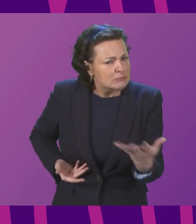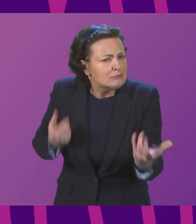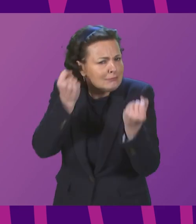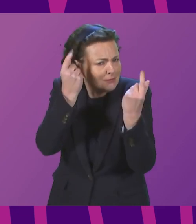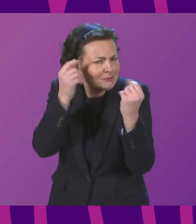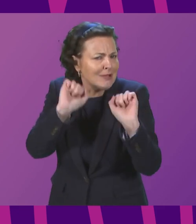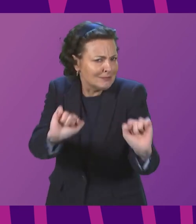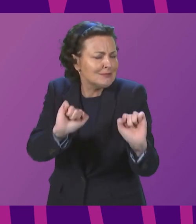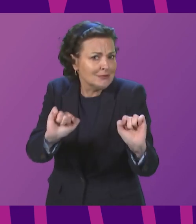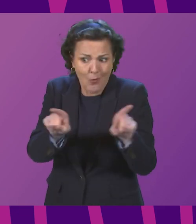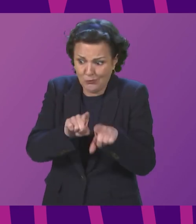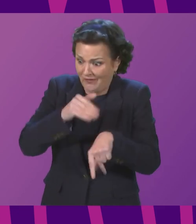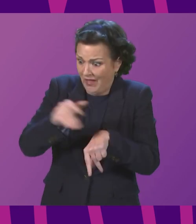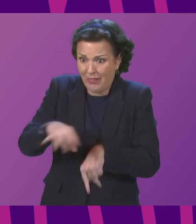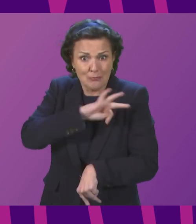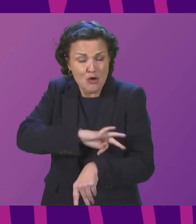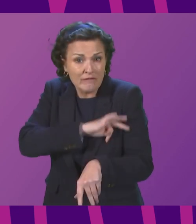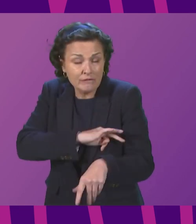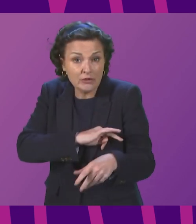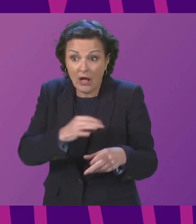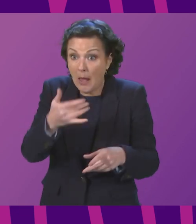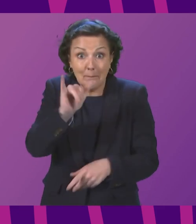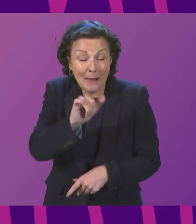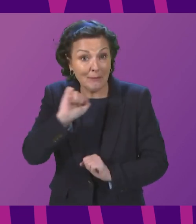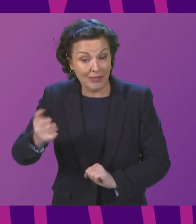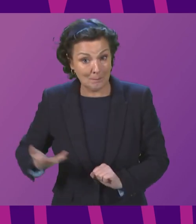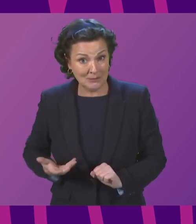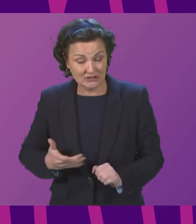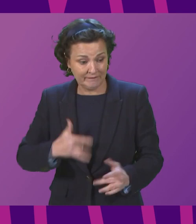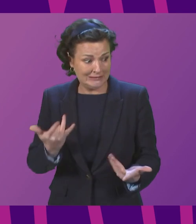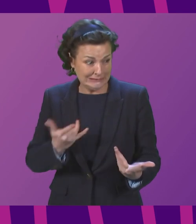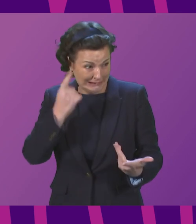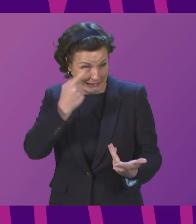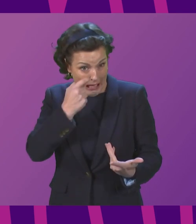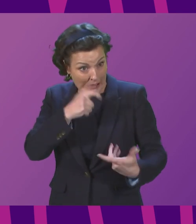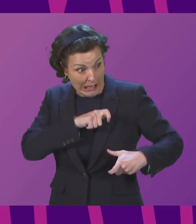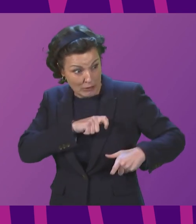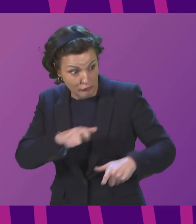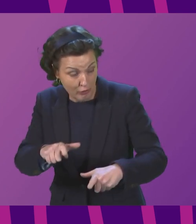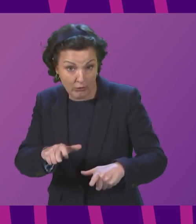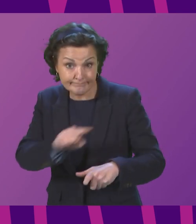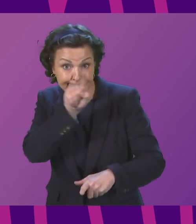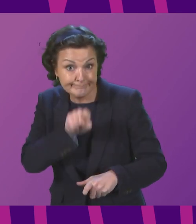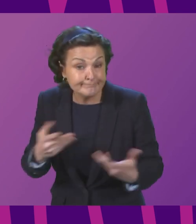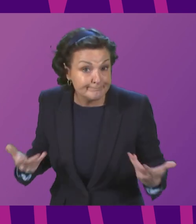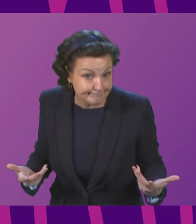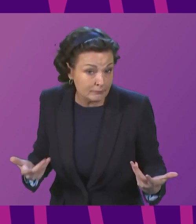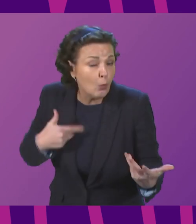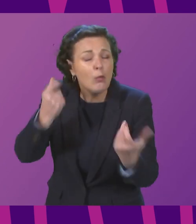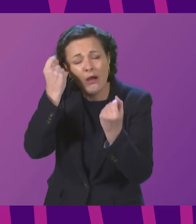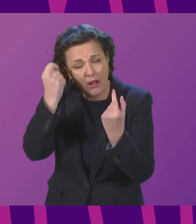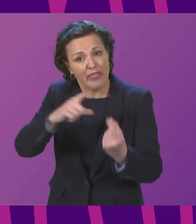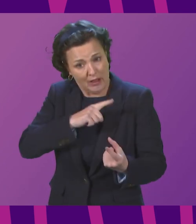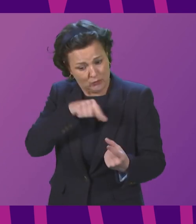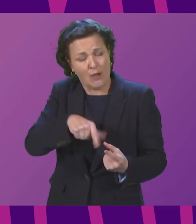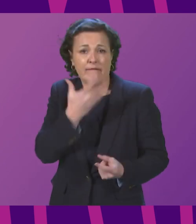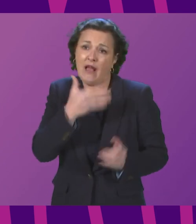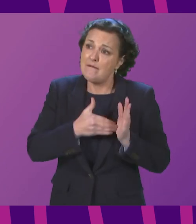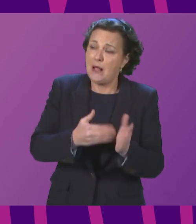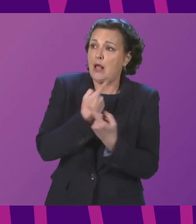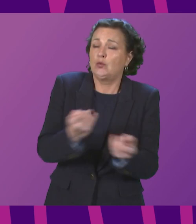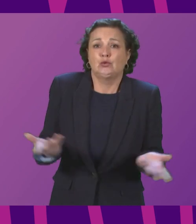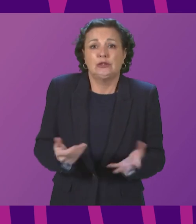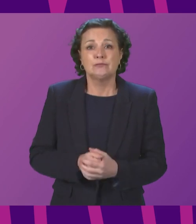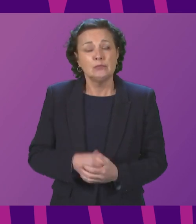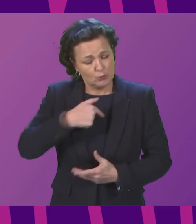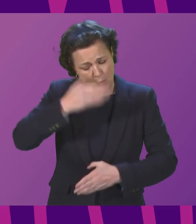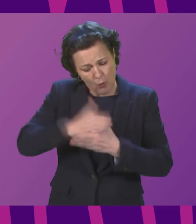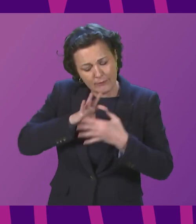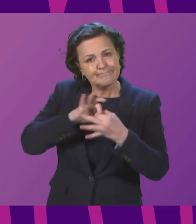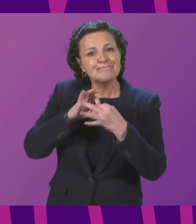and no doubt, at some point, the viability of sports and sports clubs. We are working